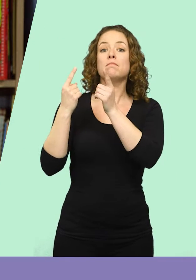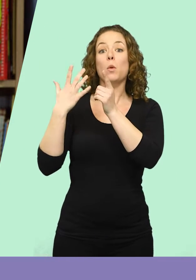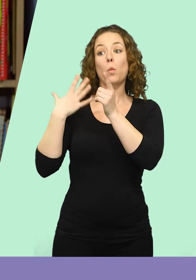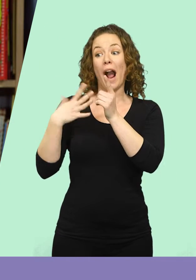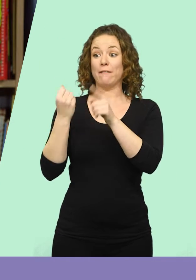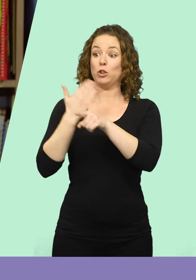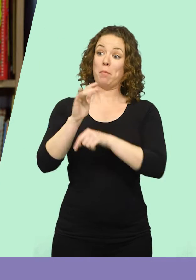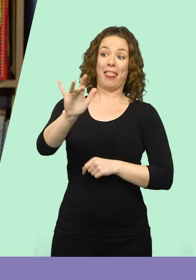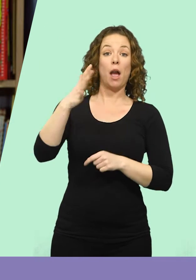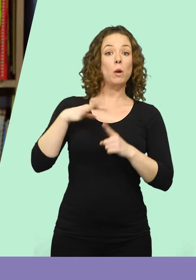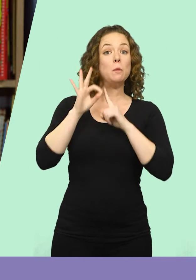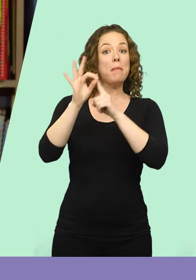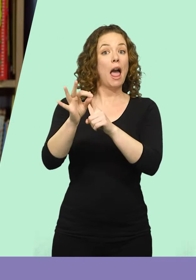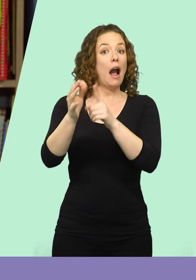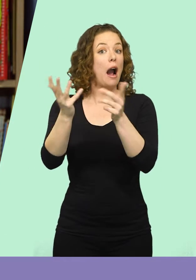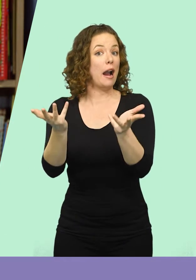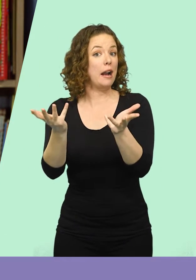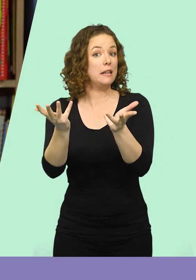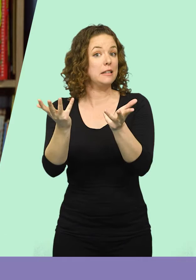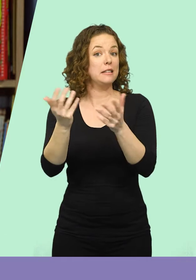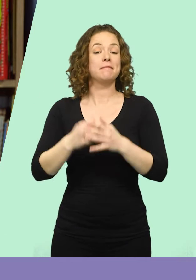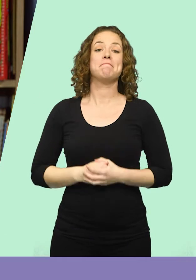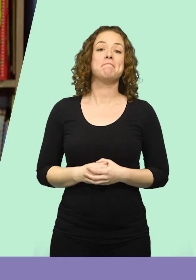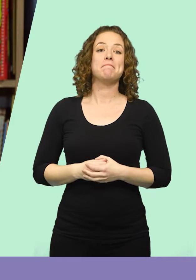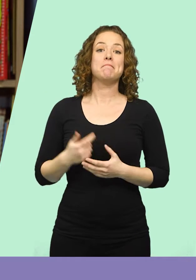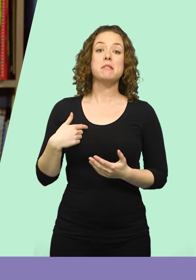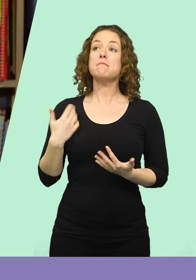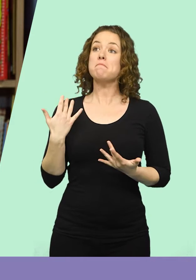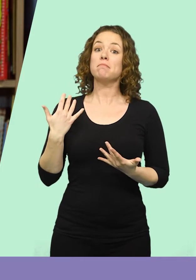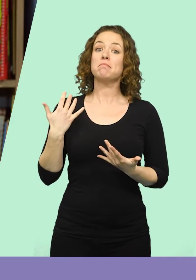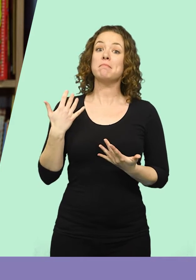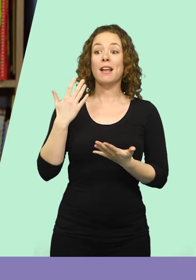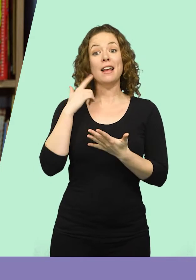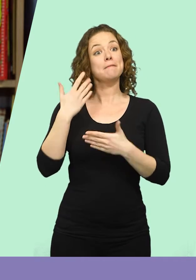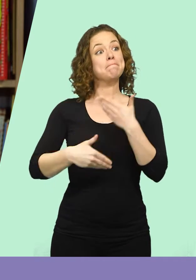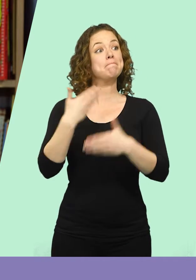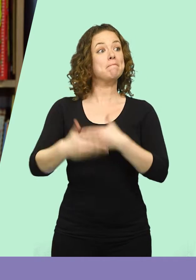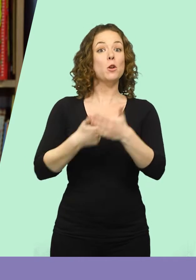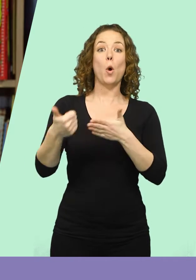the head of the service approached me saying that they had a job – would I like to apply?